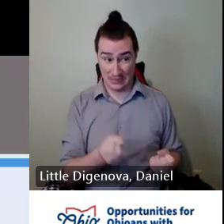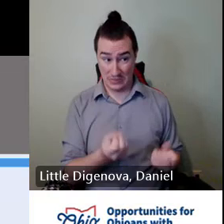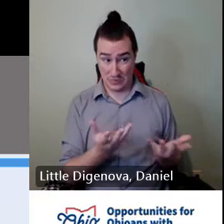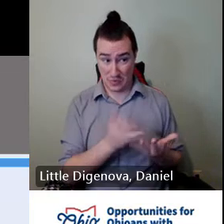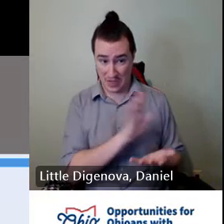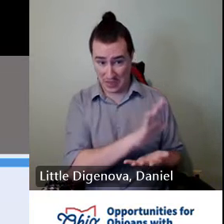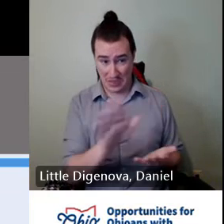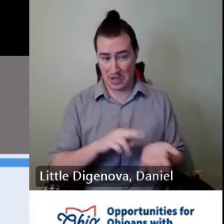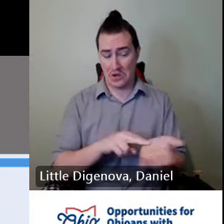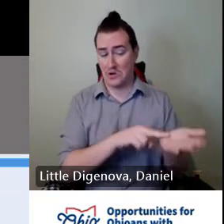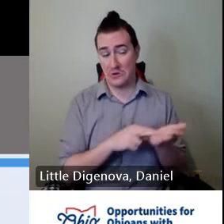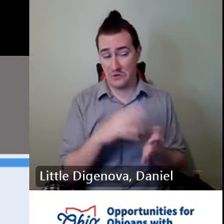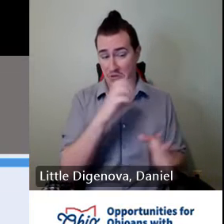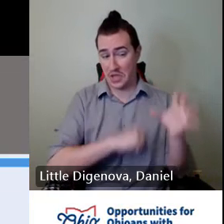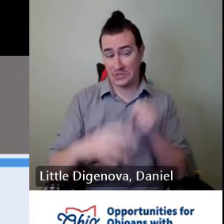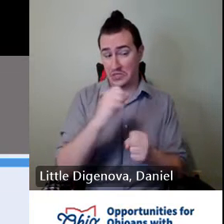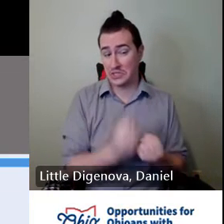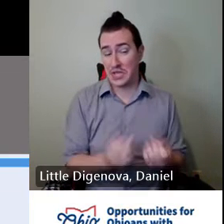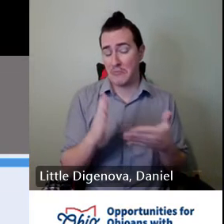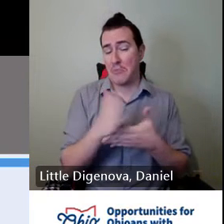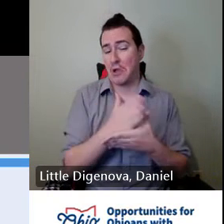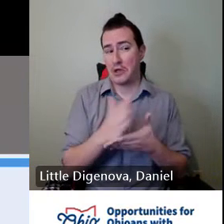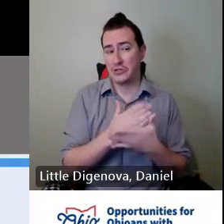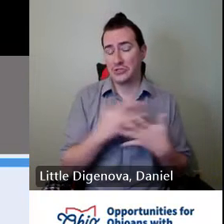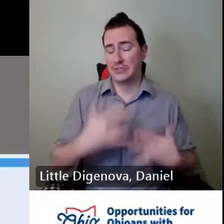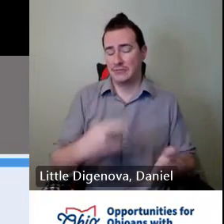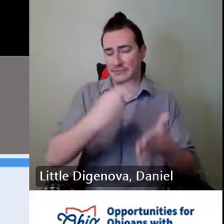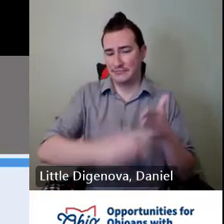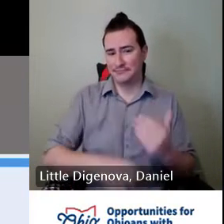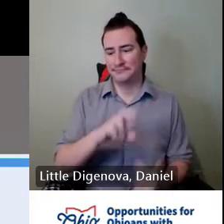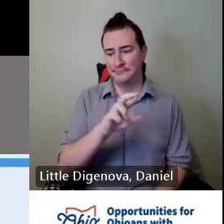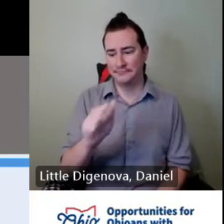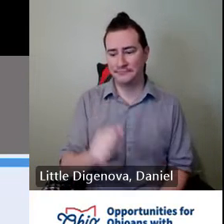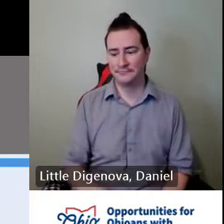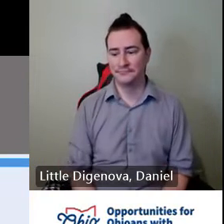the typical cost of a reasonable accommodation. So they're starting to come in.